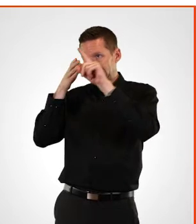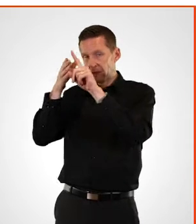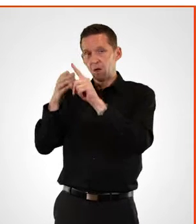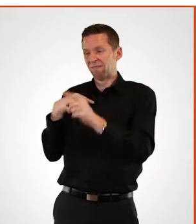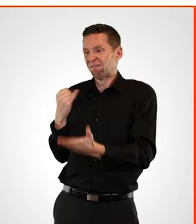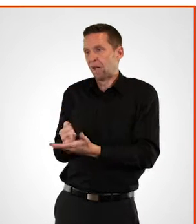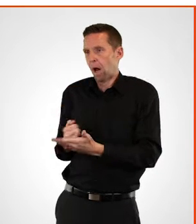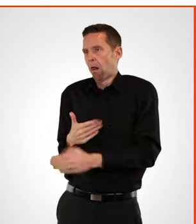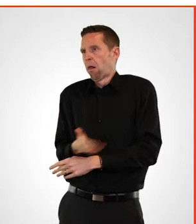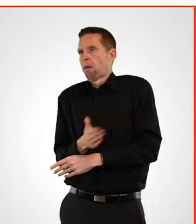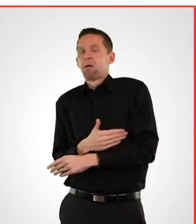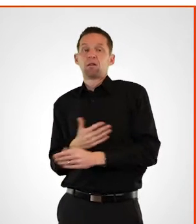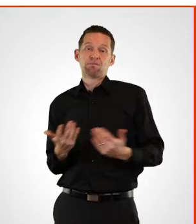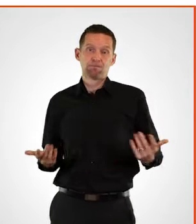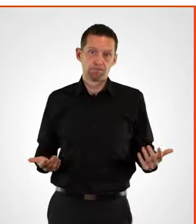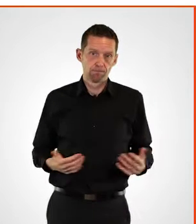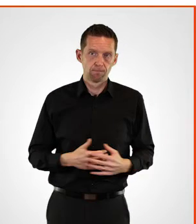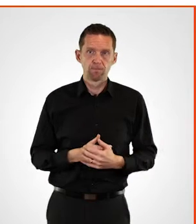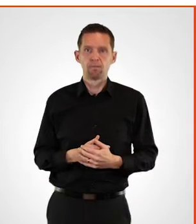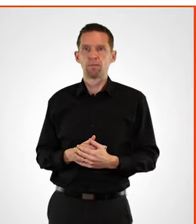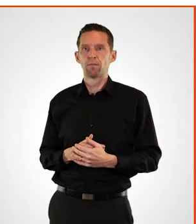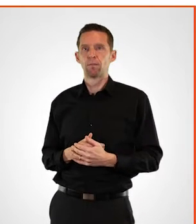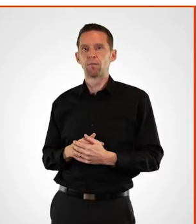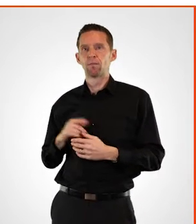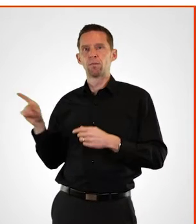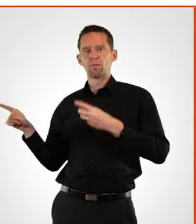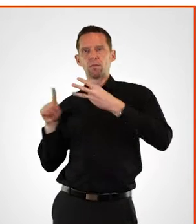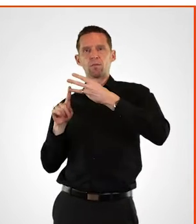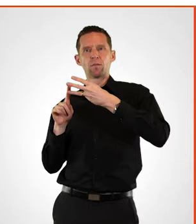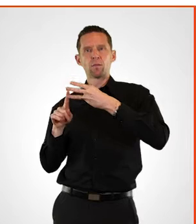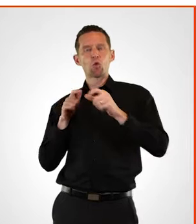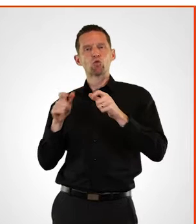or avoid failure. The controlled vocabulary and the reading levels